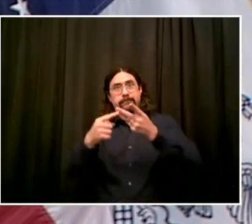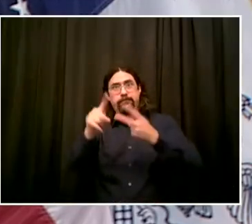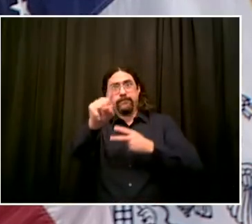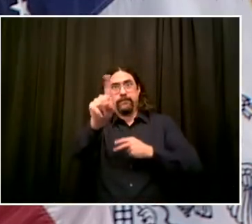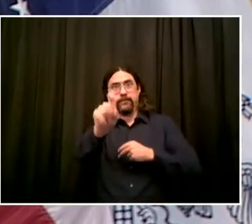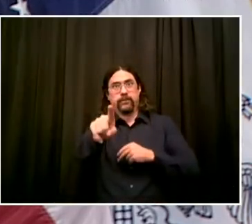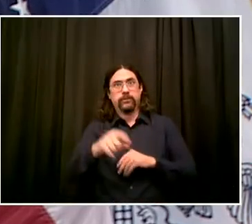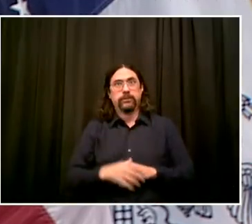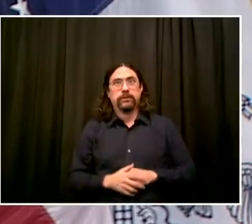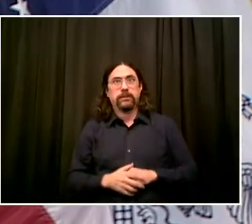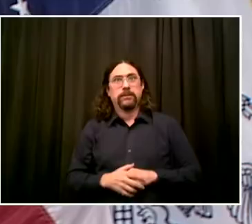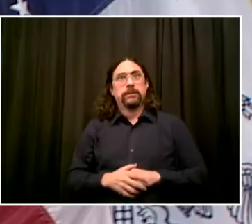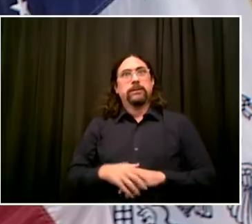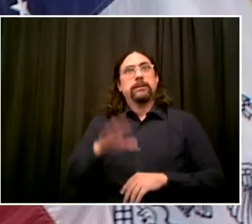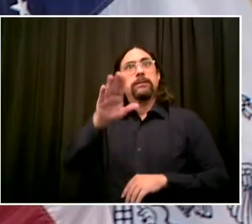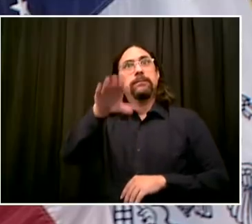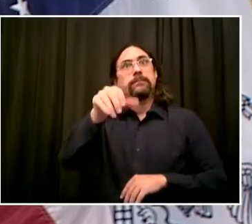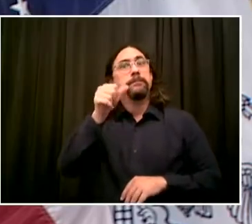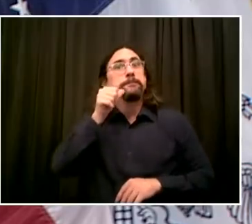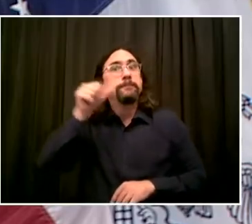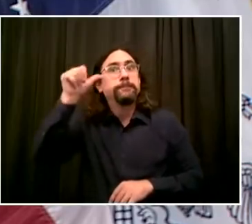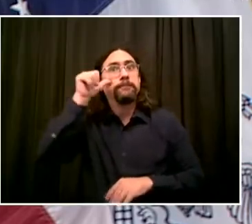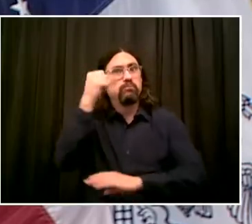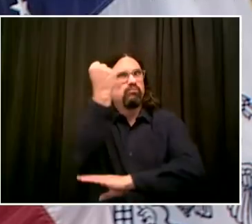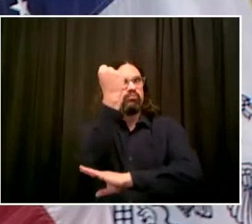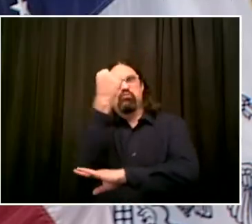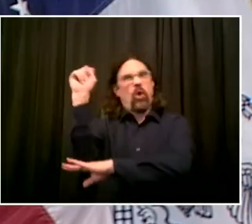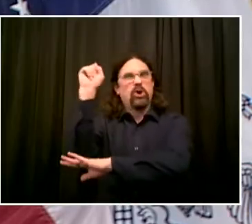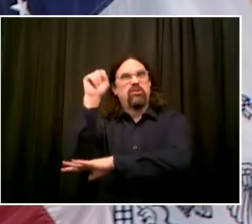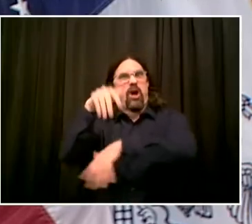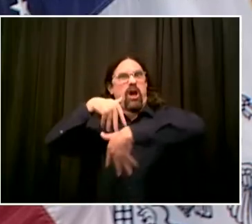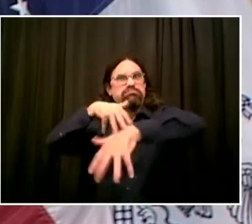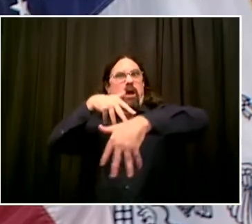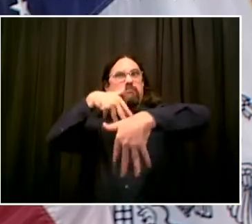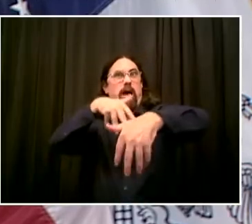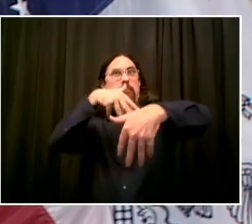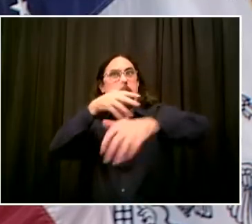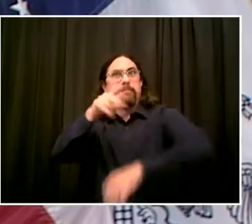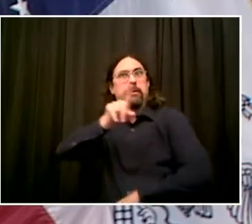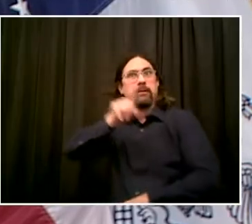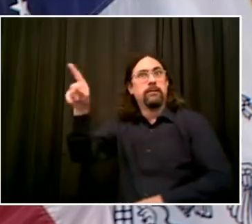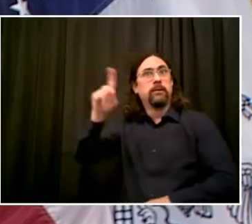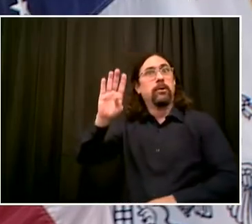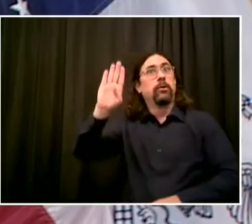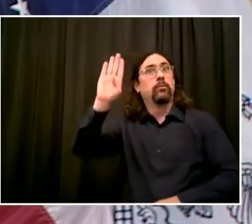YESTERDAY, SPECIFICALLY WHAT IAT PPEARS FROM THE VIDEO IS THAT PROTESTERS ATTACKED HIGH-